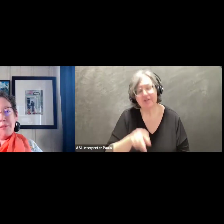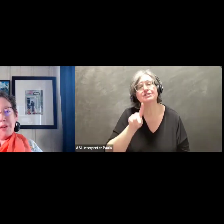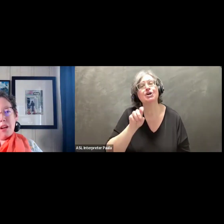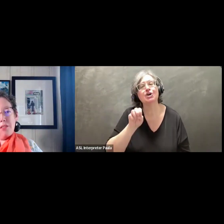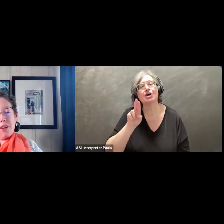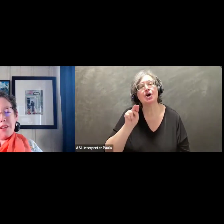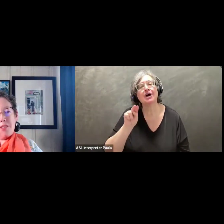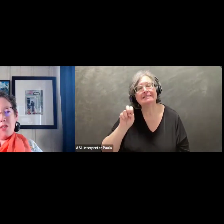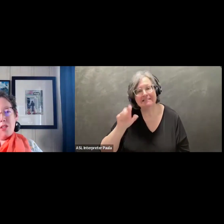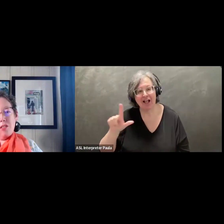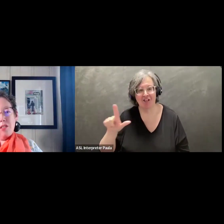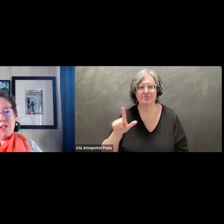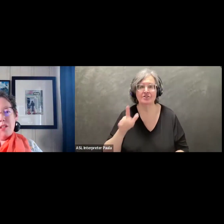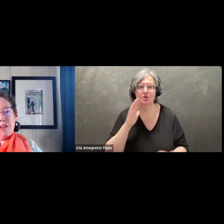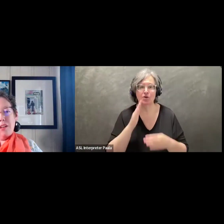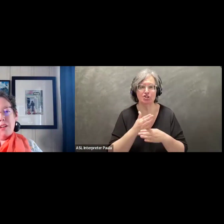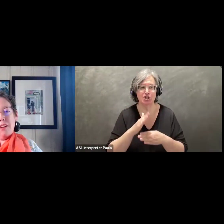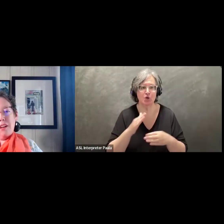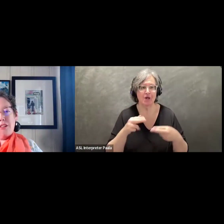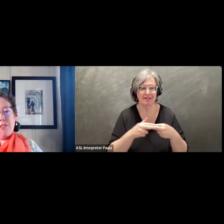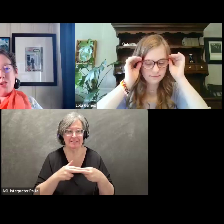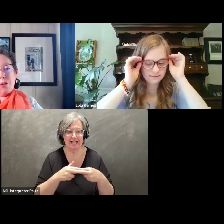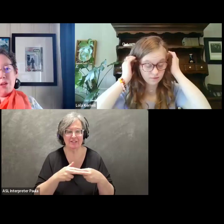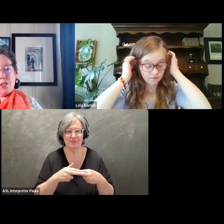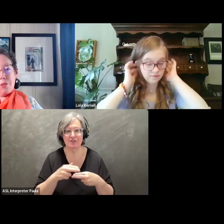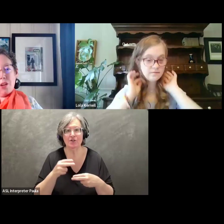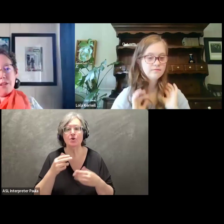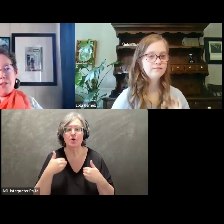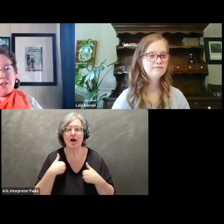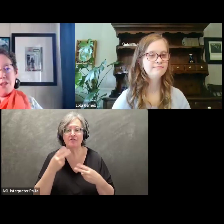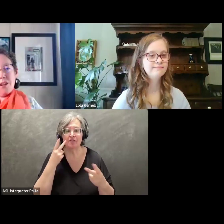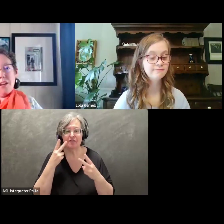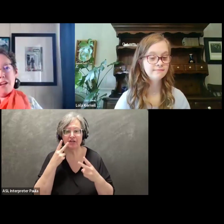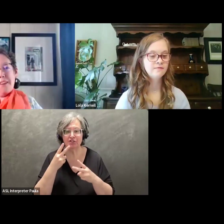it will be great for us to hear a visual description of you, and